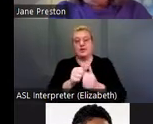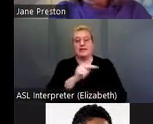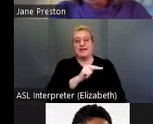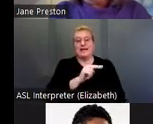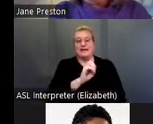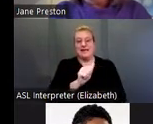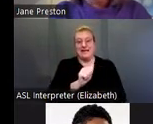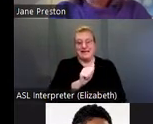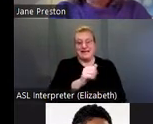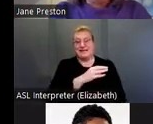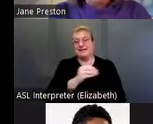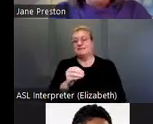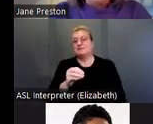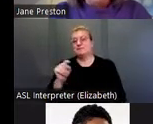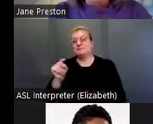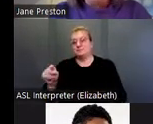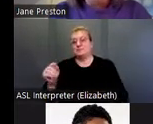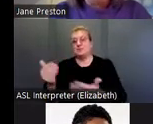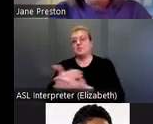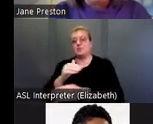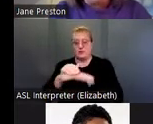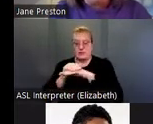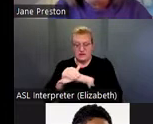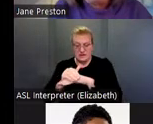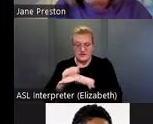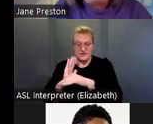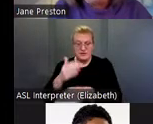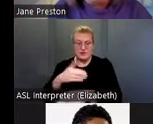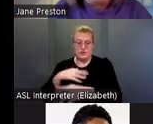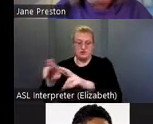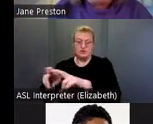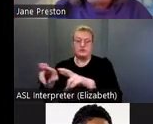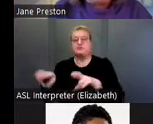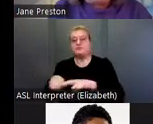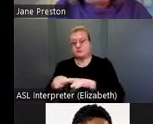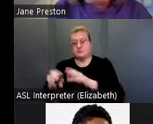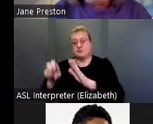and with the New England, our region's state arts agencies,